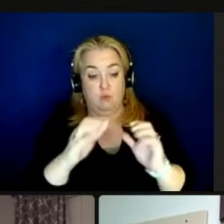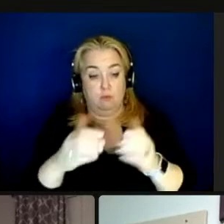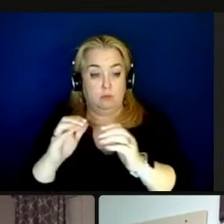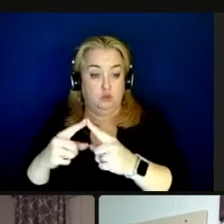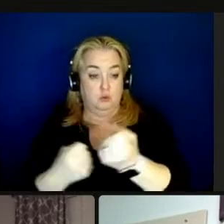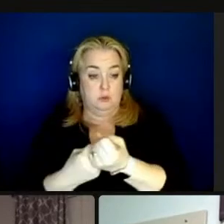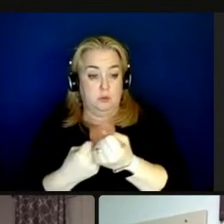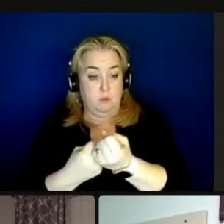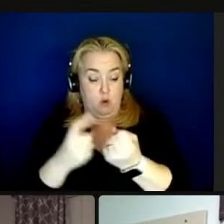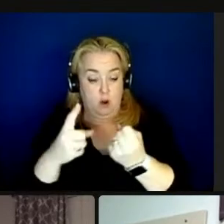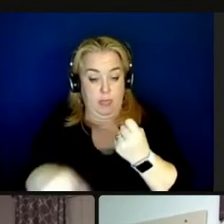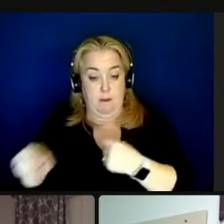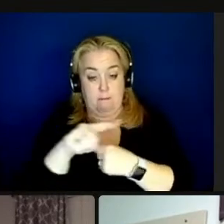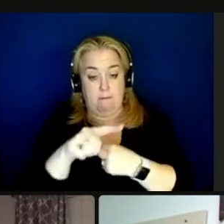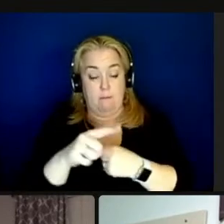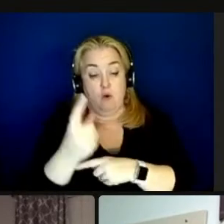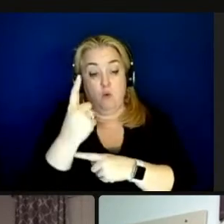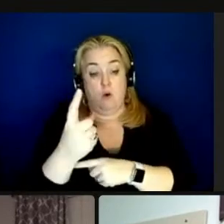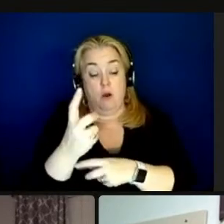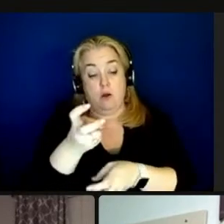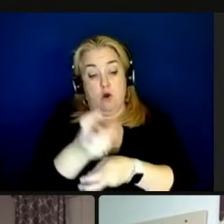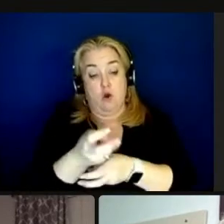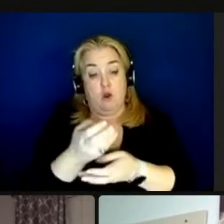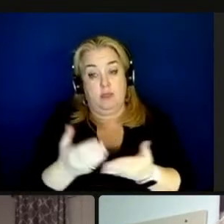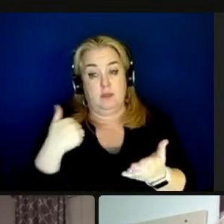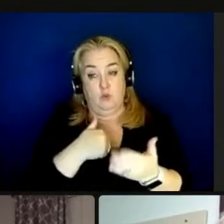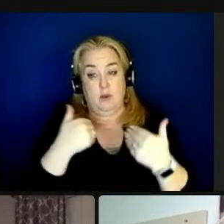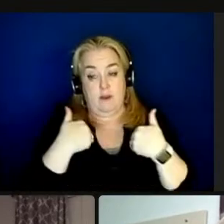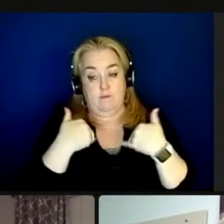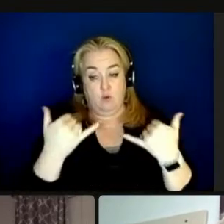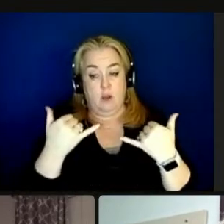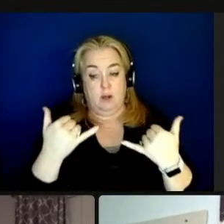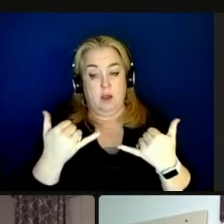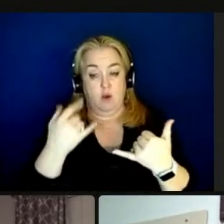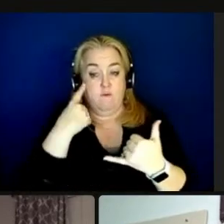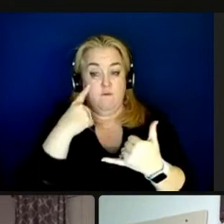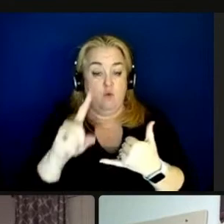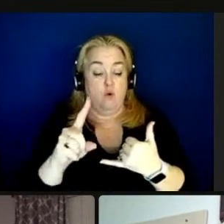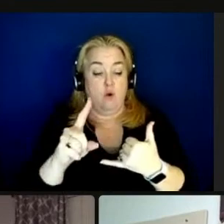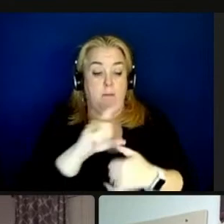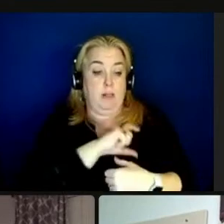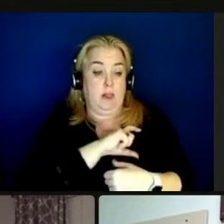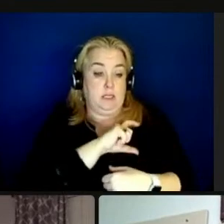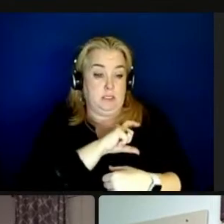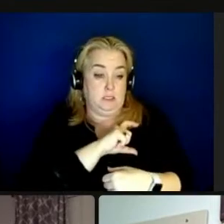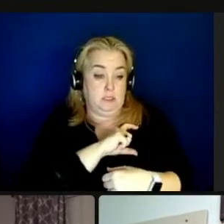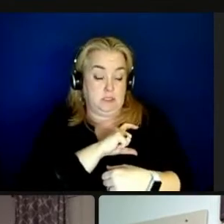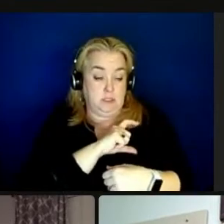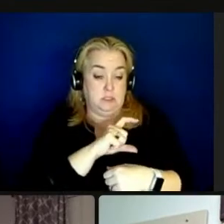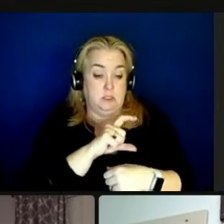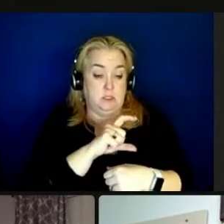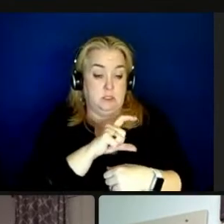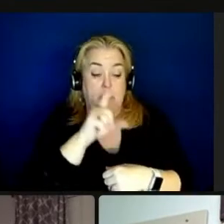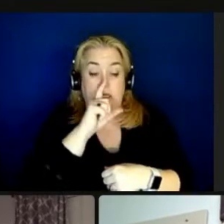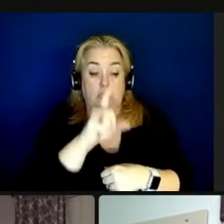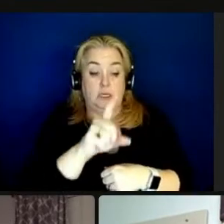SO ARE PEOPLE IN A H.R. I.T. LEGAL FINANCE AND OTHER